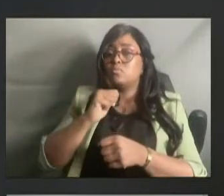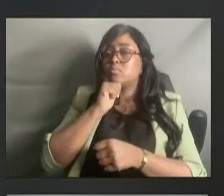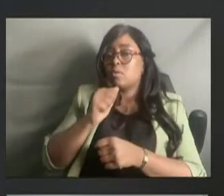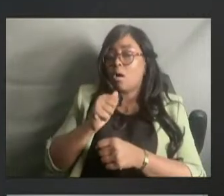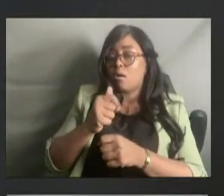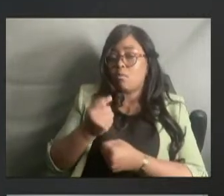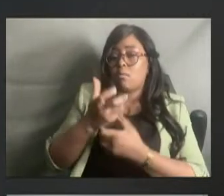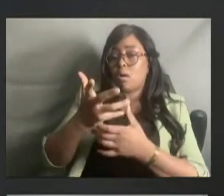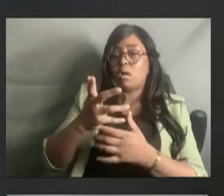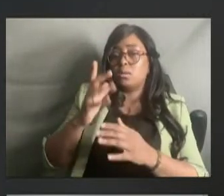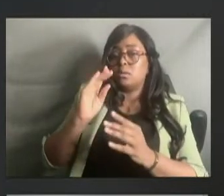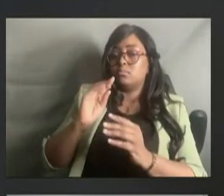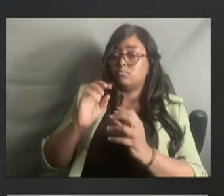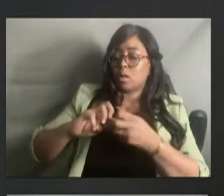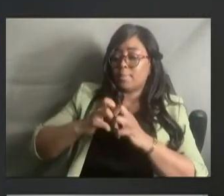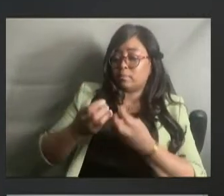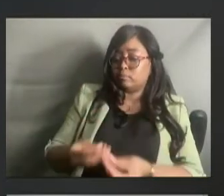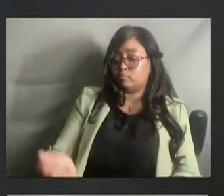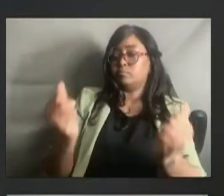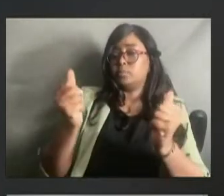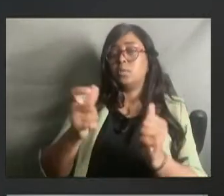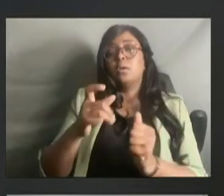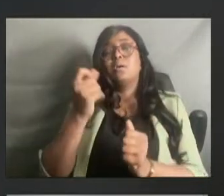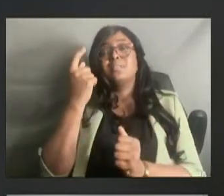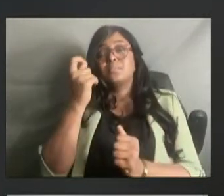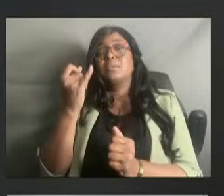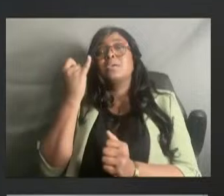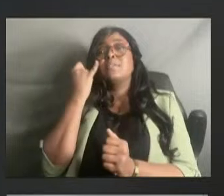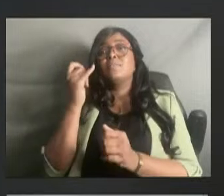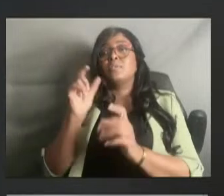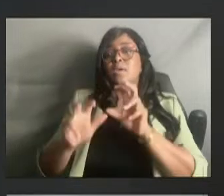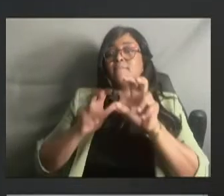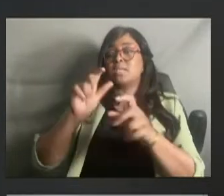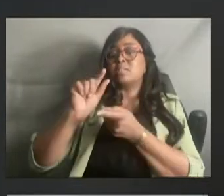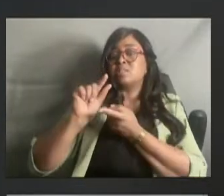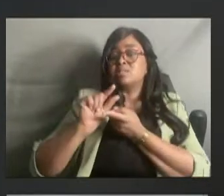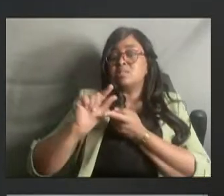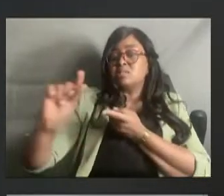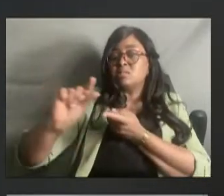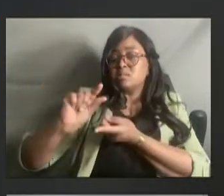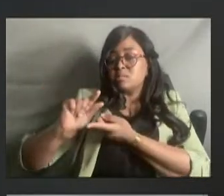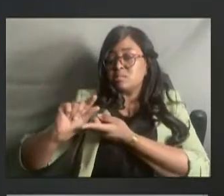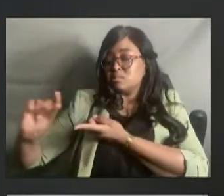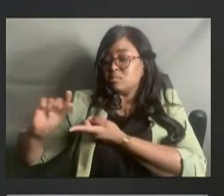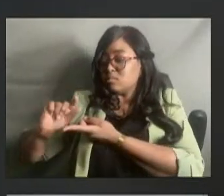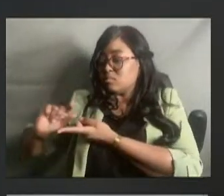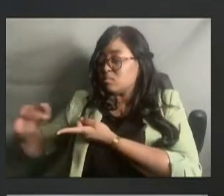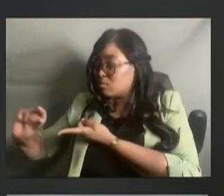investing in this space is not going to make these problems go